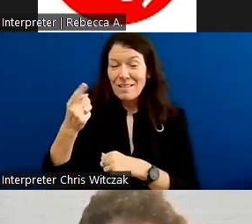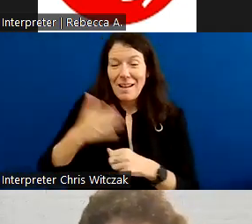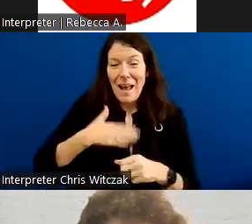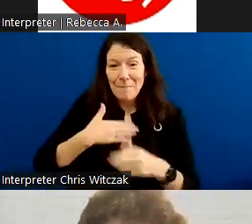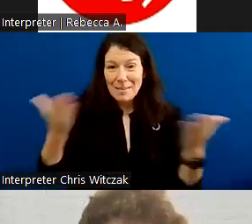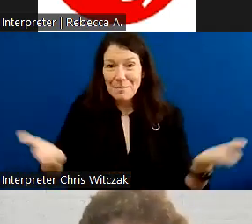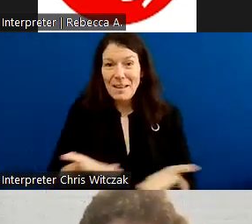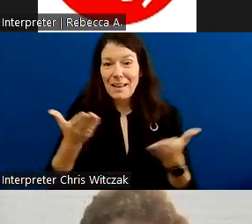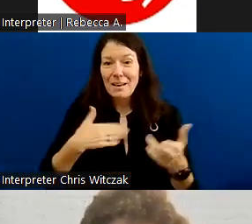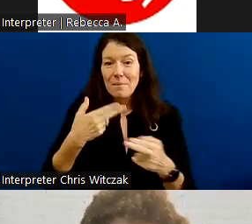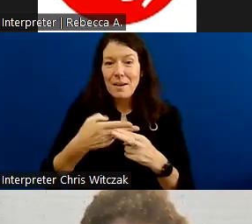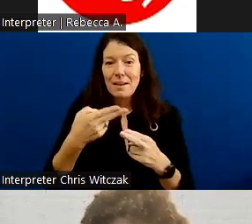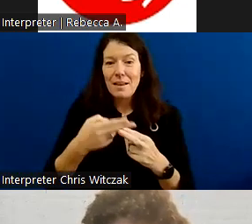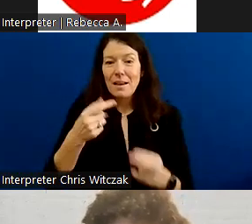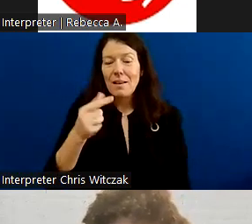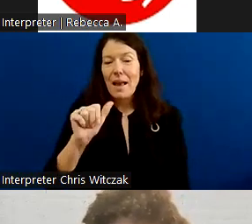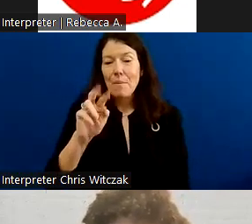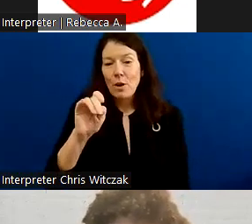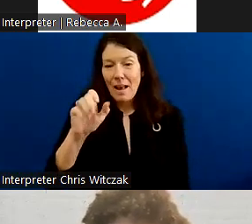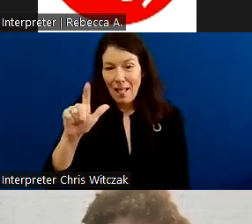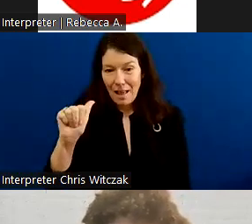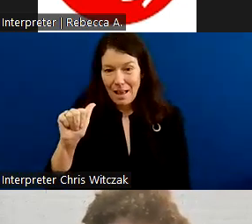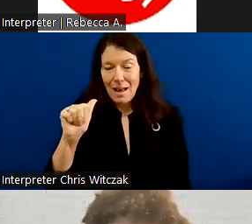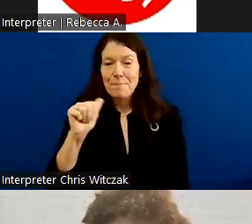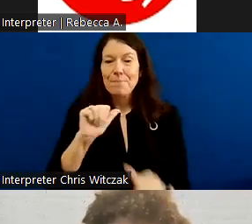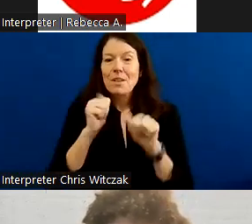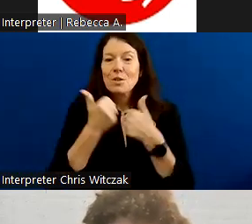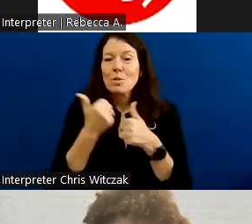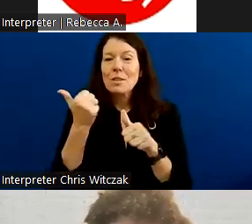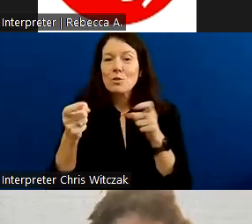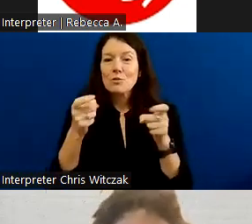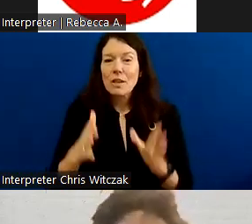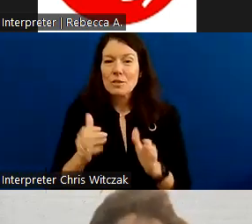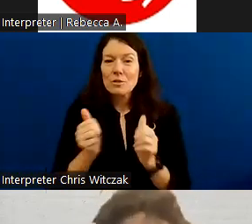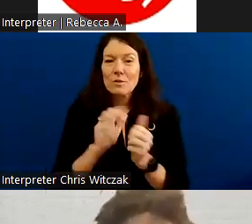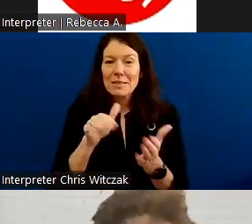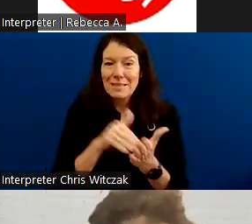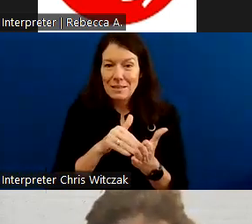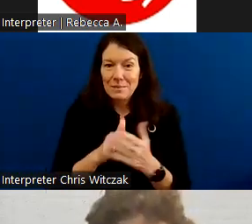Gabriella Zapata Alma and I'm the Associate Director with The Center.